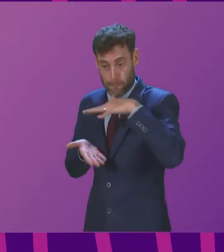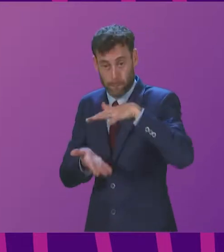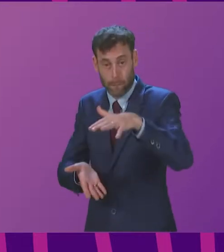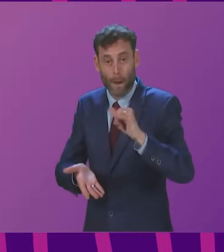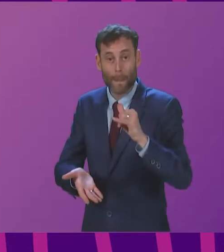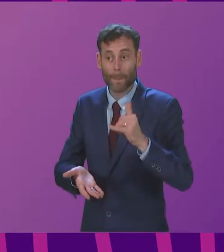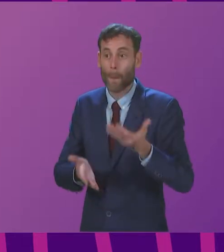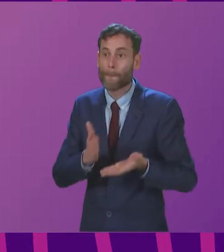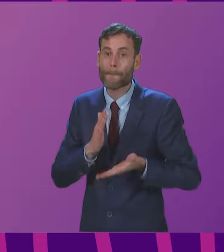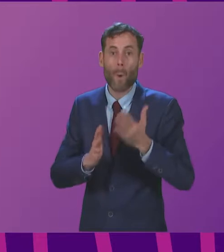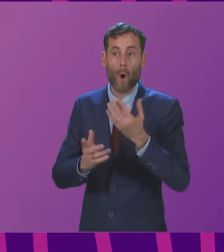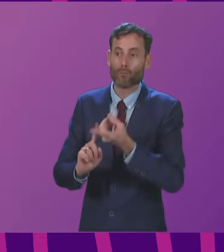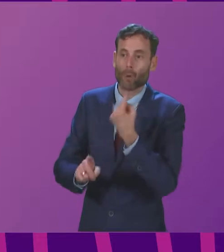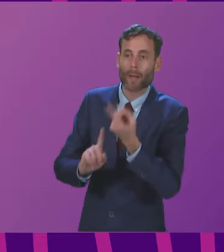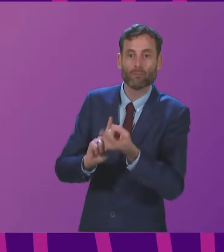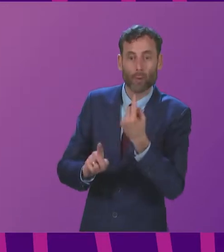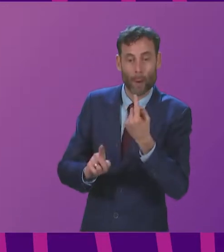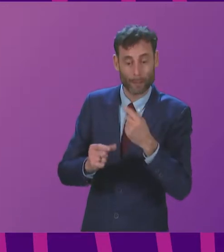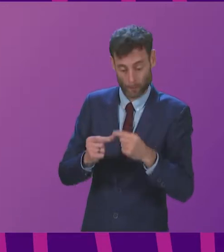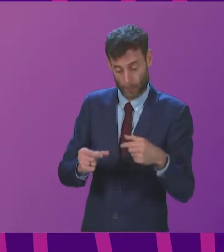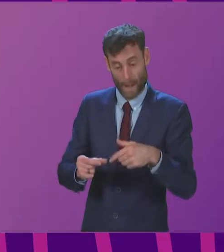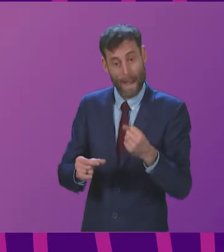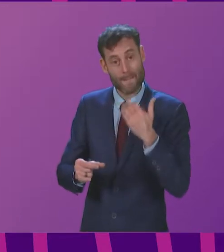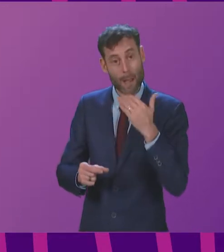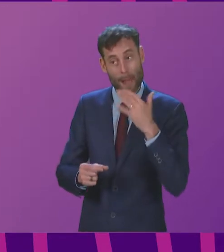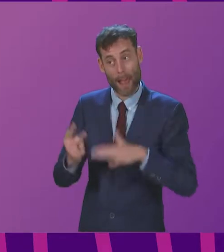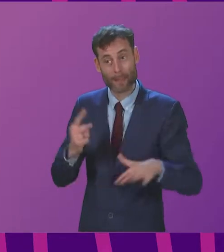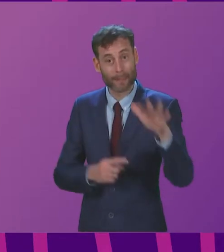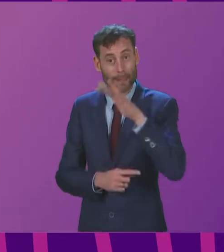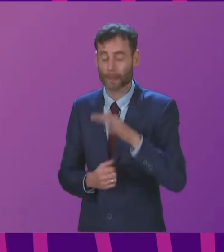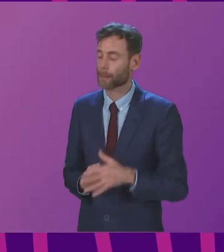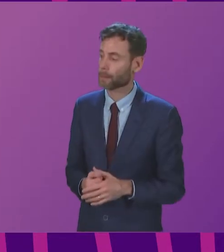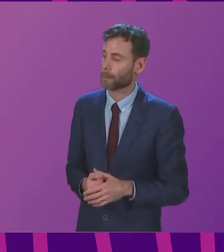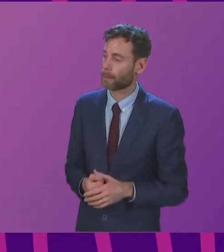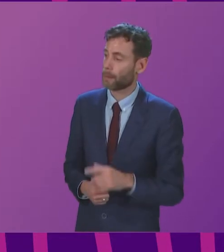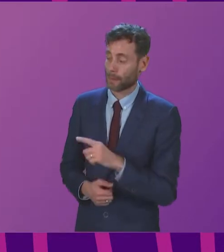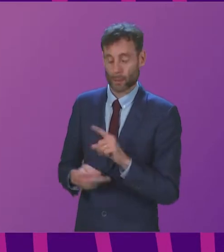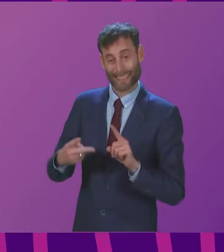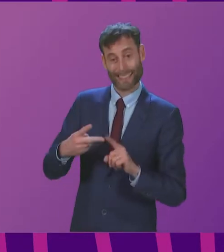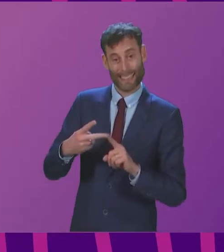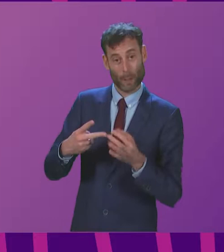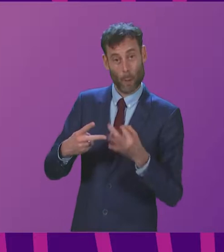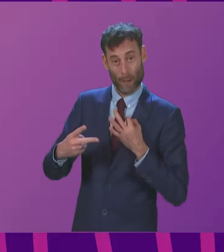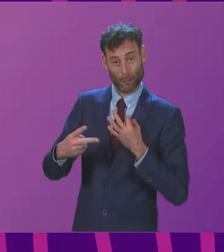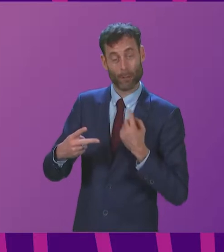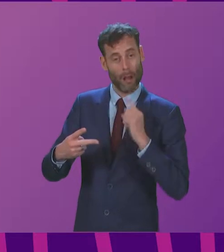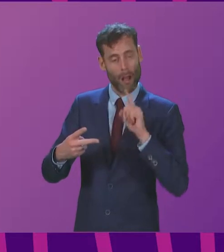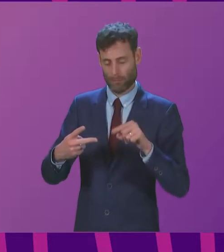The short answer to the second part of the question is yes. We keep supplies under very